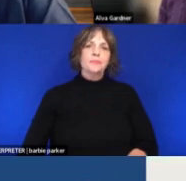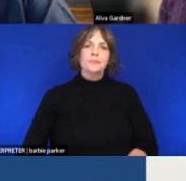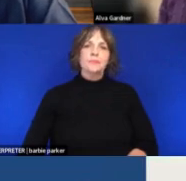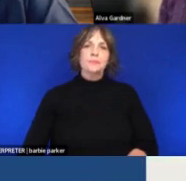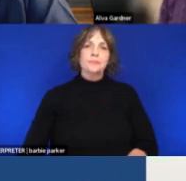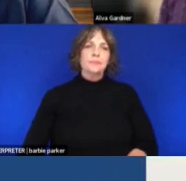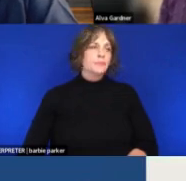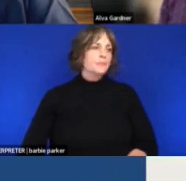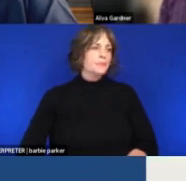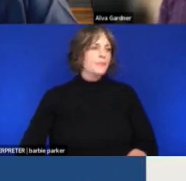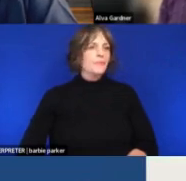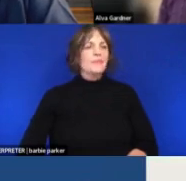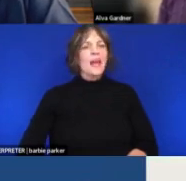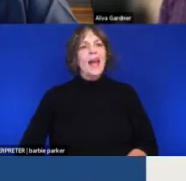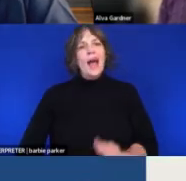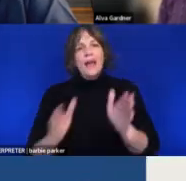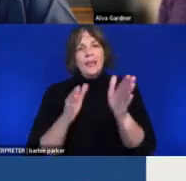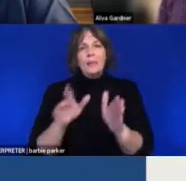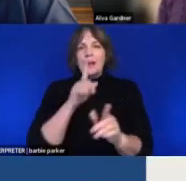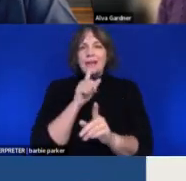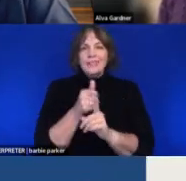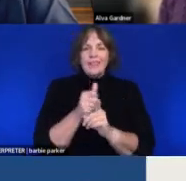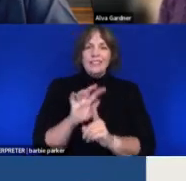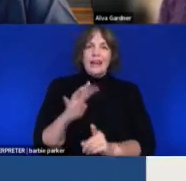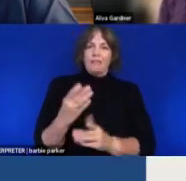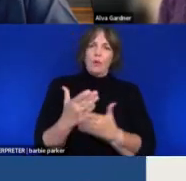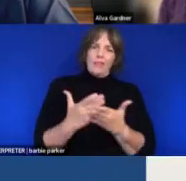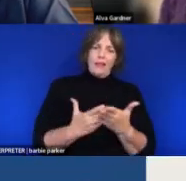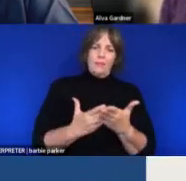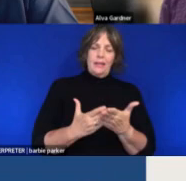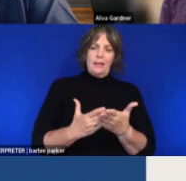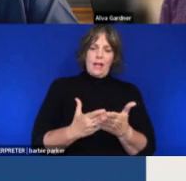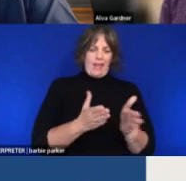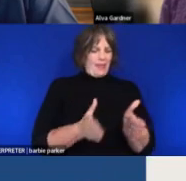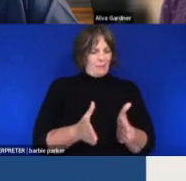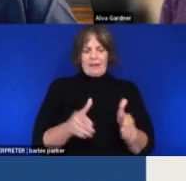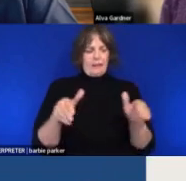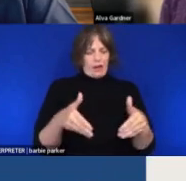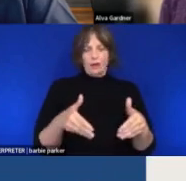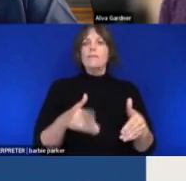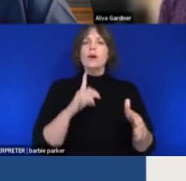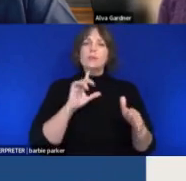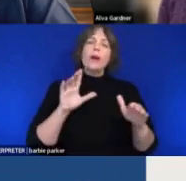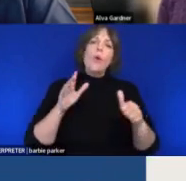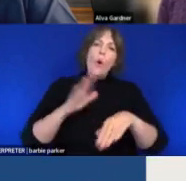and I'm not going to focus on the plan per se, more so I'm going to focus on outcomes of the plan, and what are those cultural considerations that we